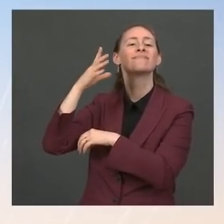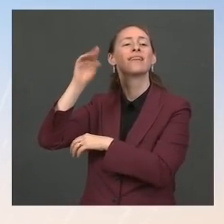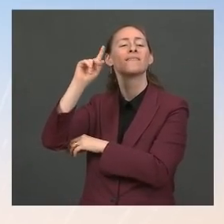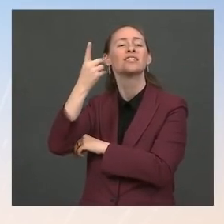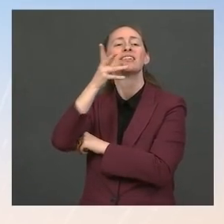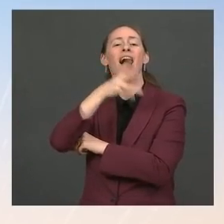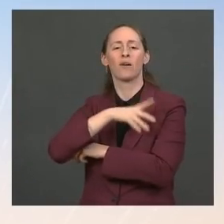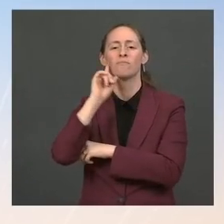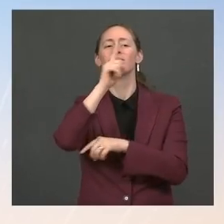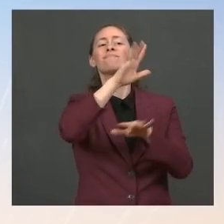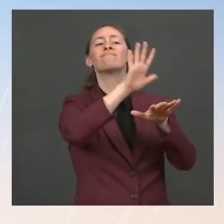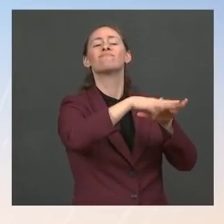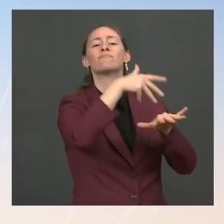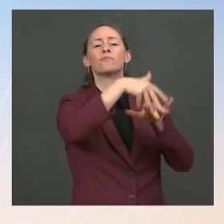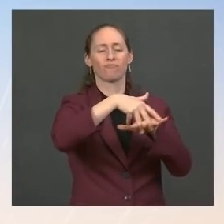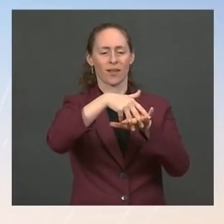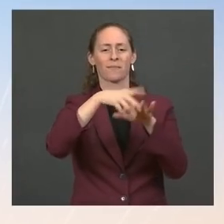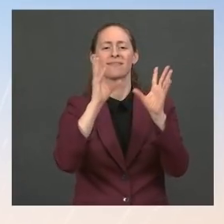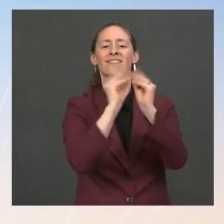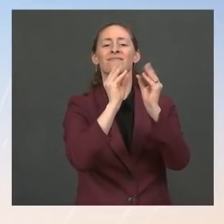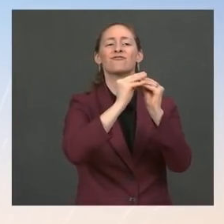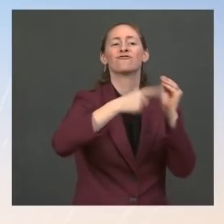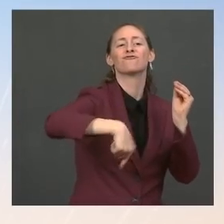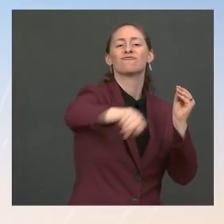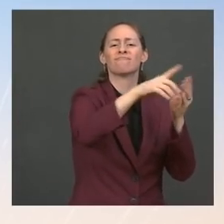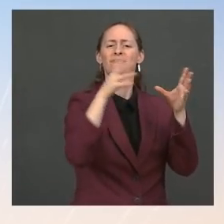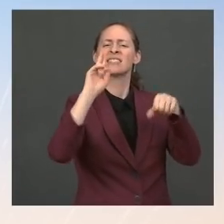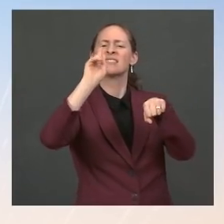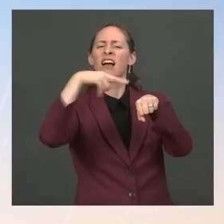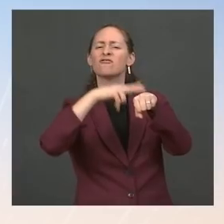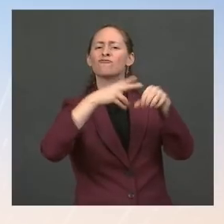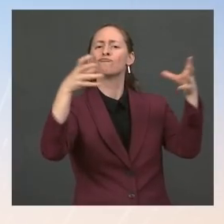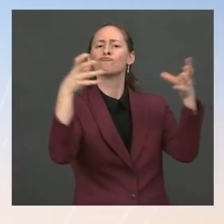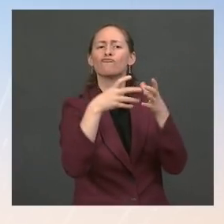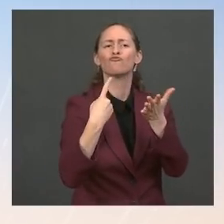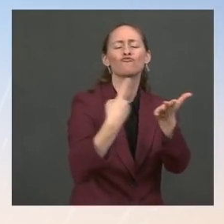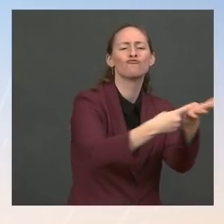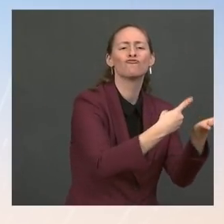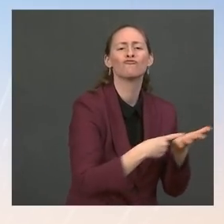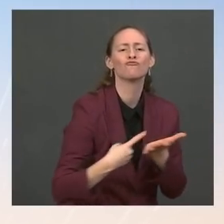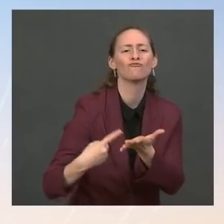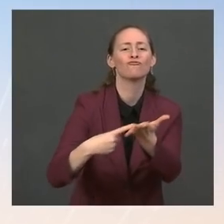that this summit has been hosted at the White House. The President will address Tribal leaders and announce a number of steps